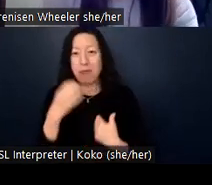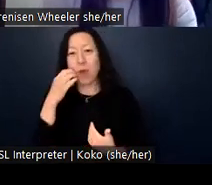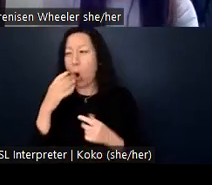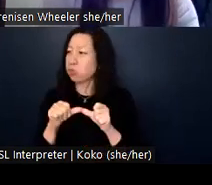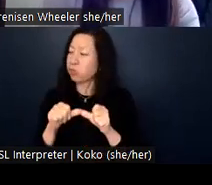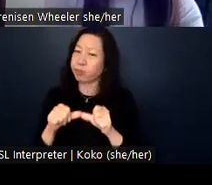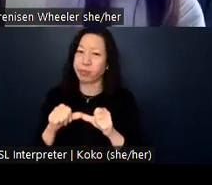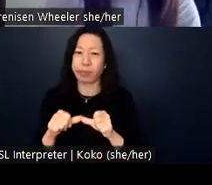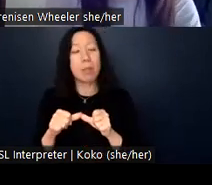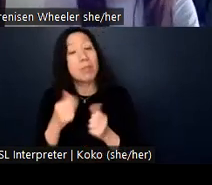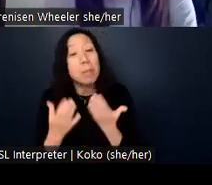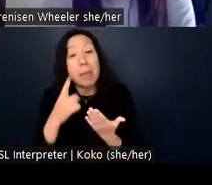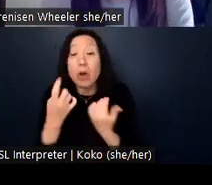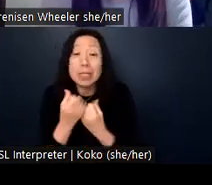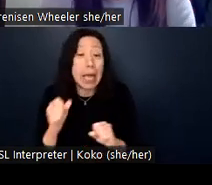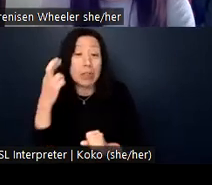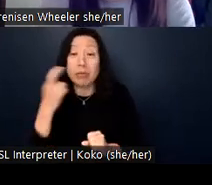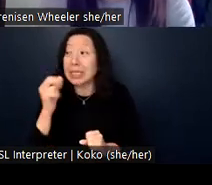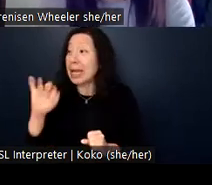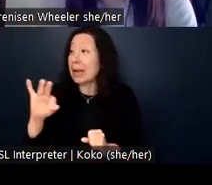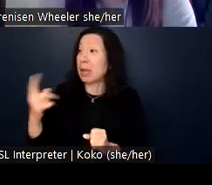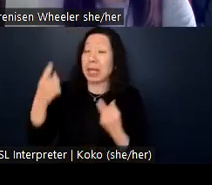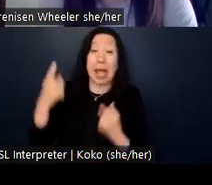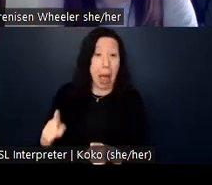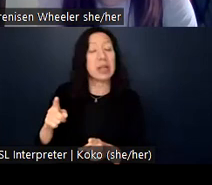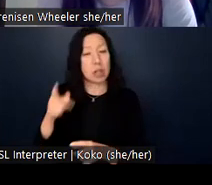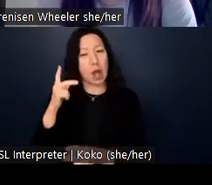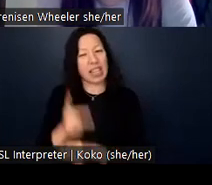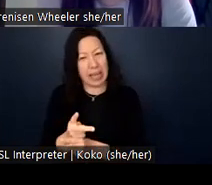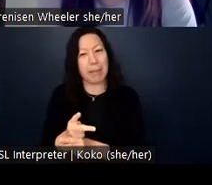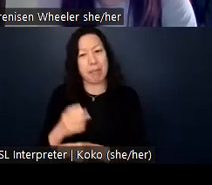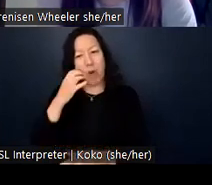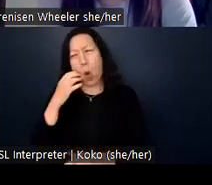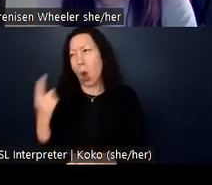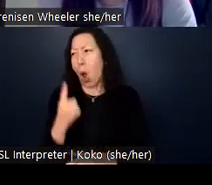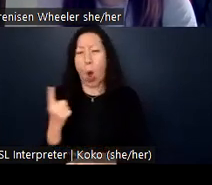reasons in case something happens or you know just a habit as well to to be to be reachable,